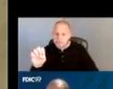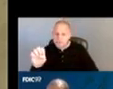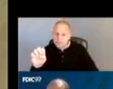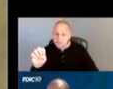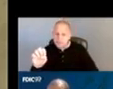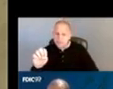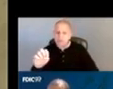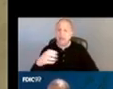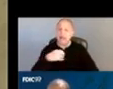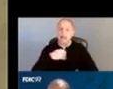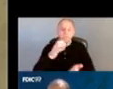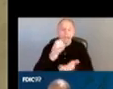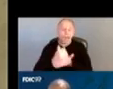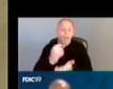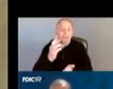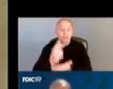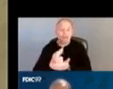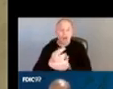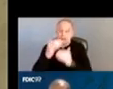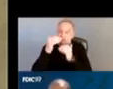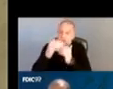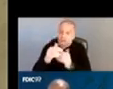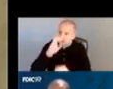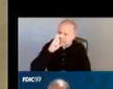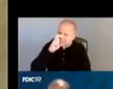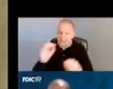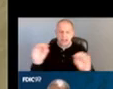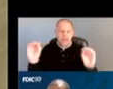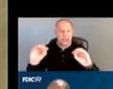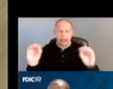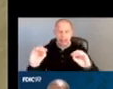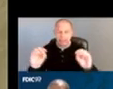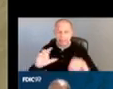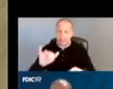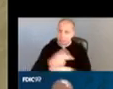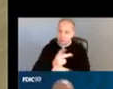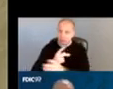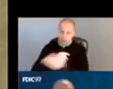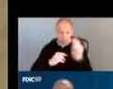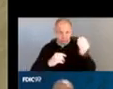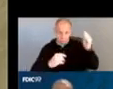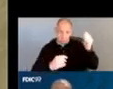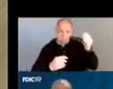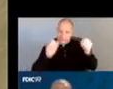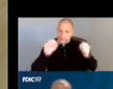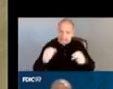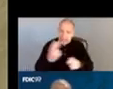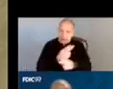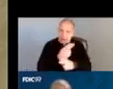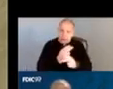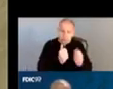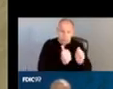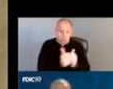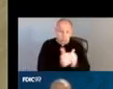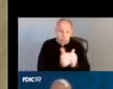restrictions. They are stand-alone products. They can be used together and can be customized.